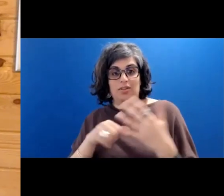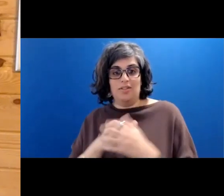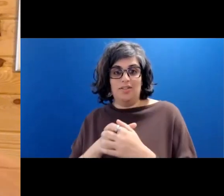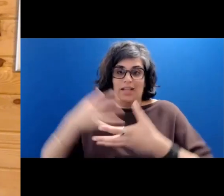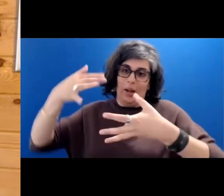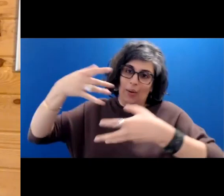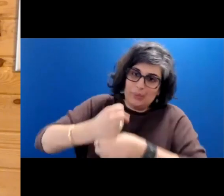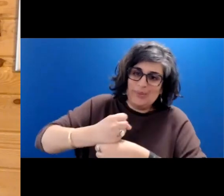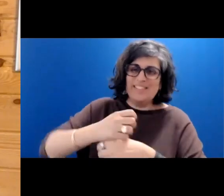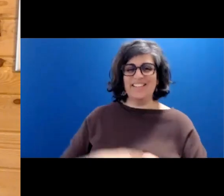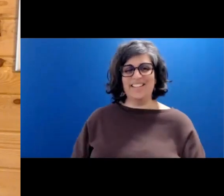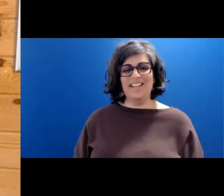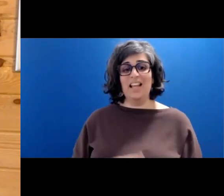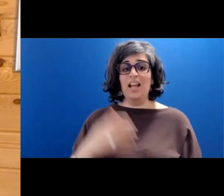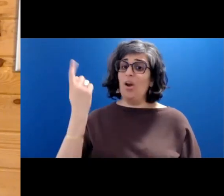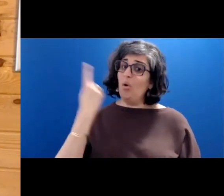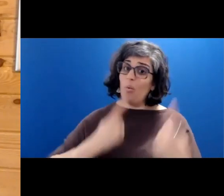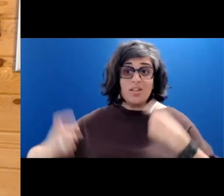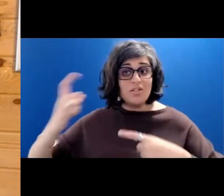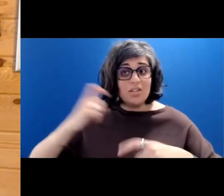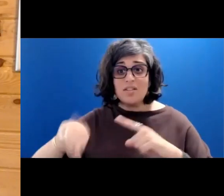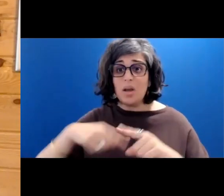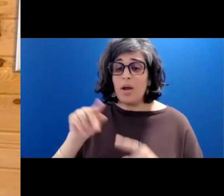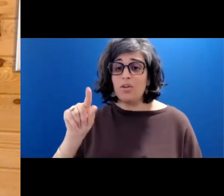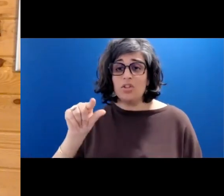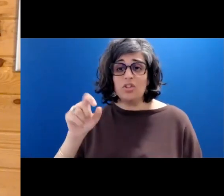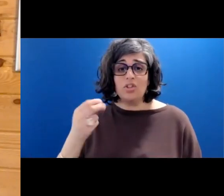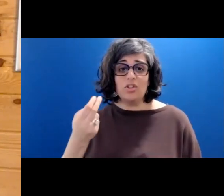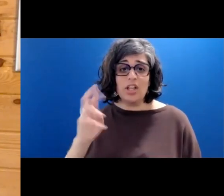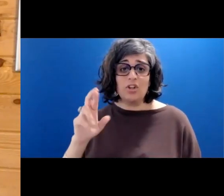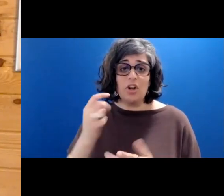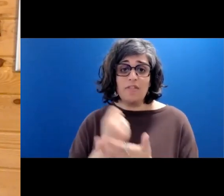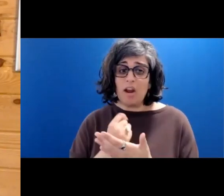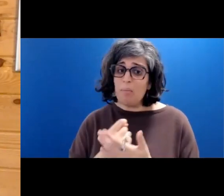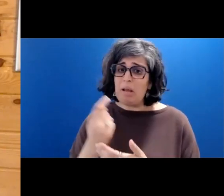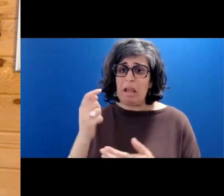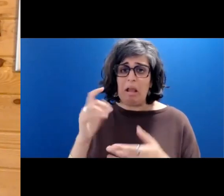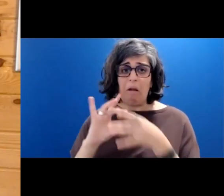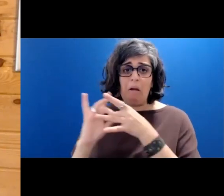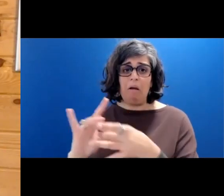or anything else that Reaca does, go ahead and email me at reacapearl@gmail.com